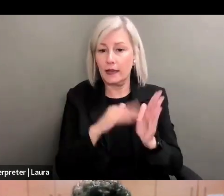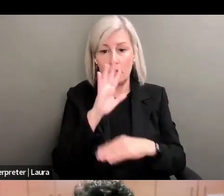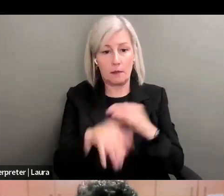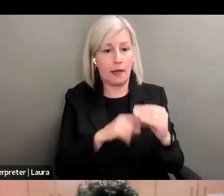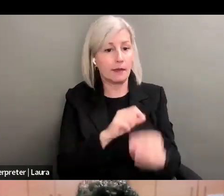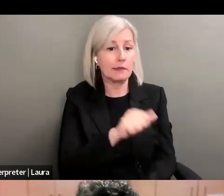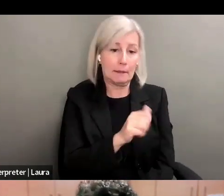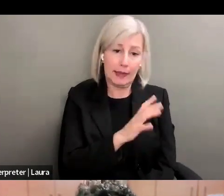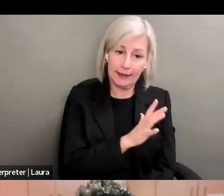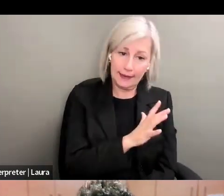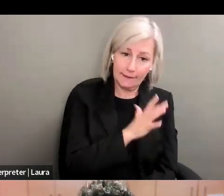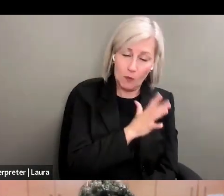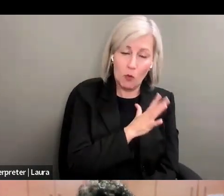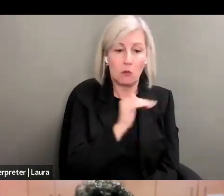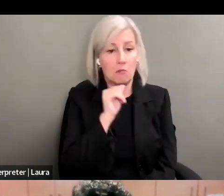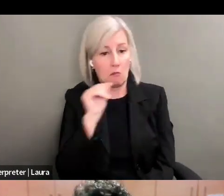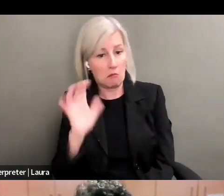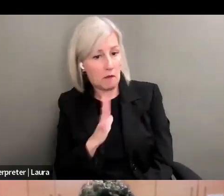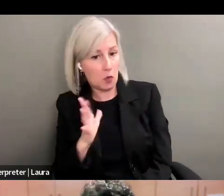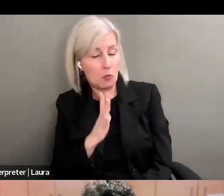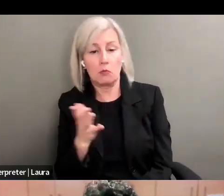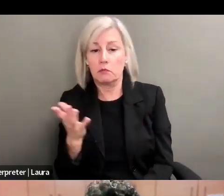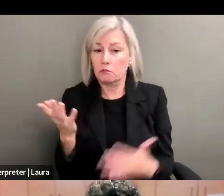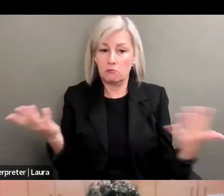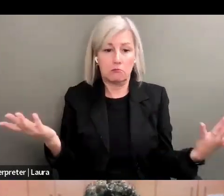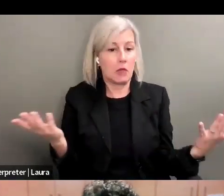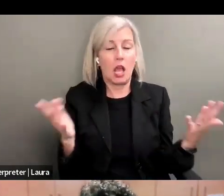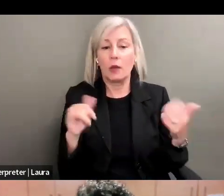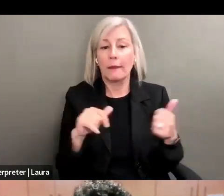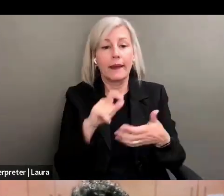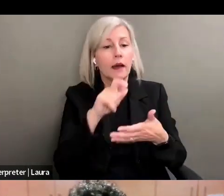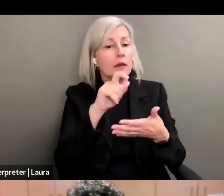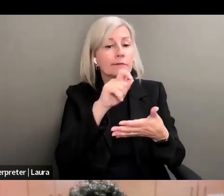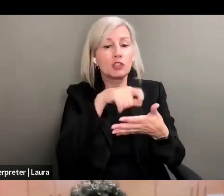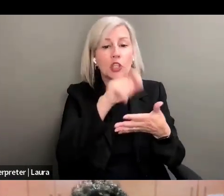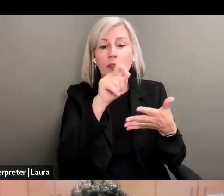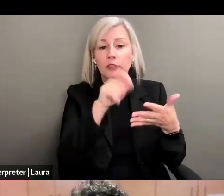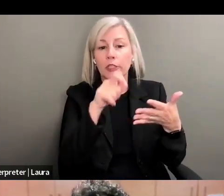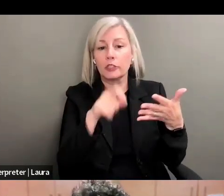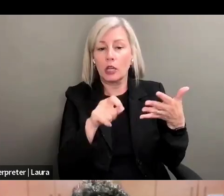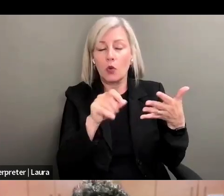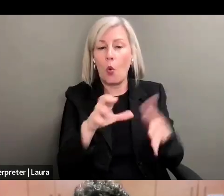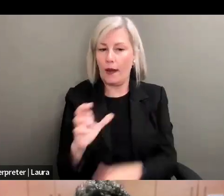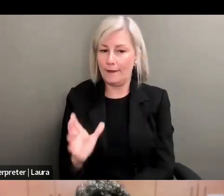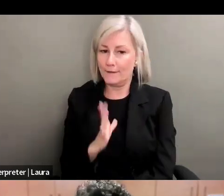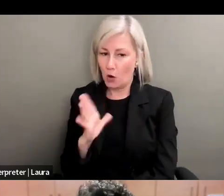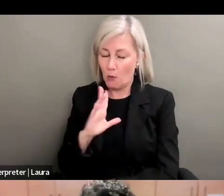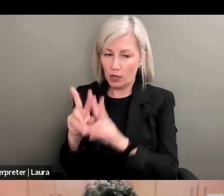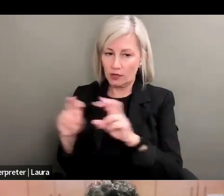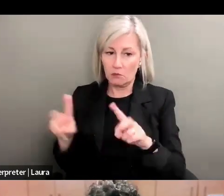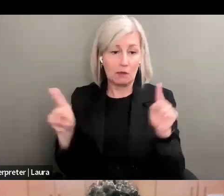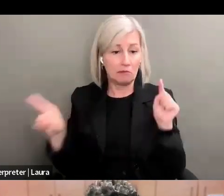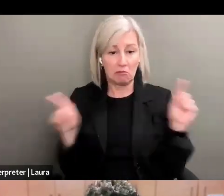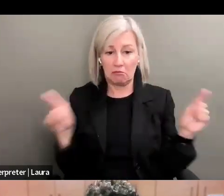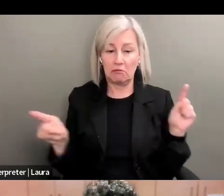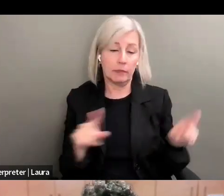informal versus formal. This could be a simple listening check versus a very formalized assessment. It could be a questionnaire.